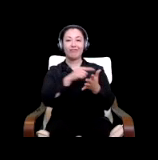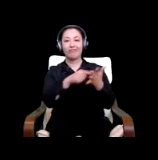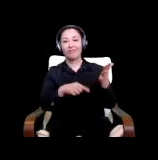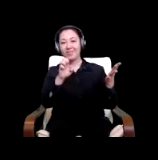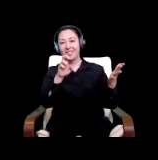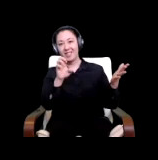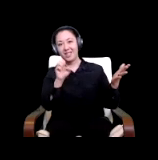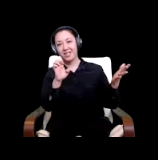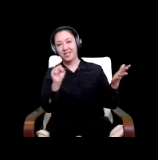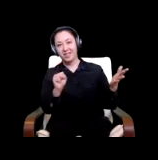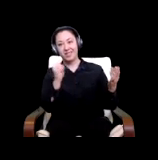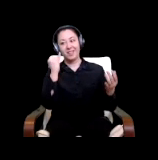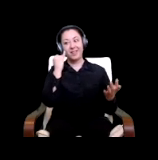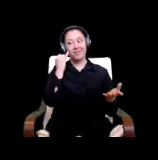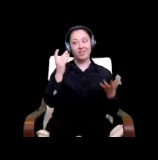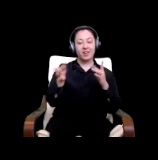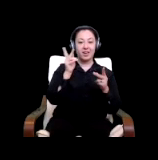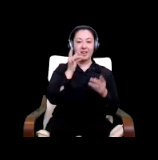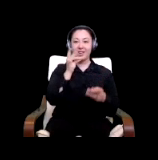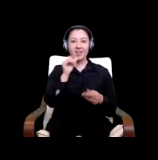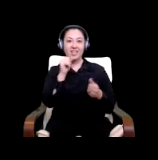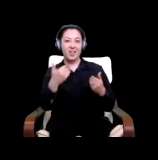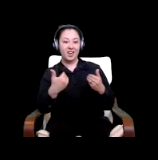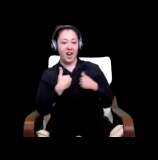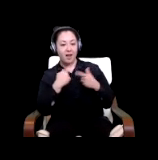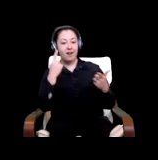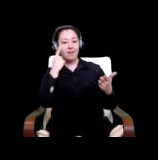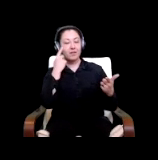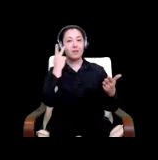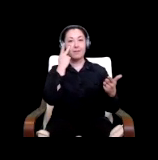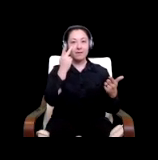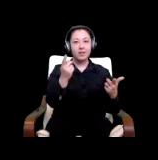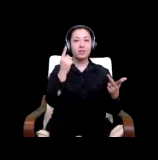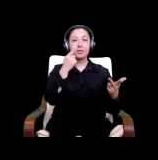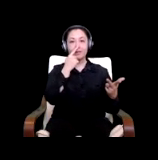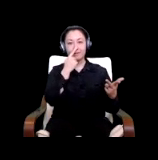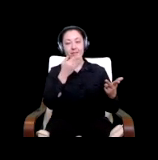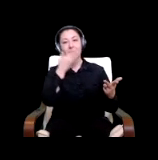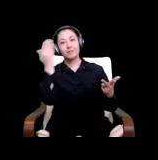have full access to those different sensory systems, it makes it difficult for them to